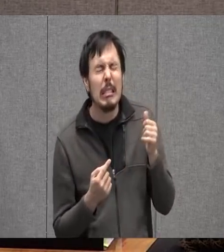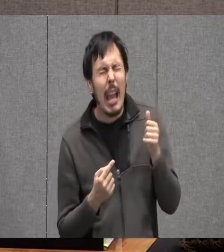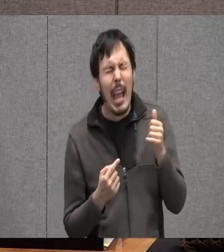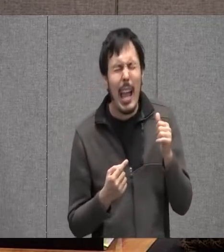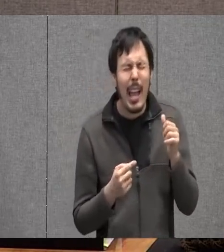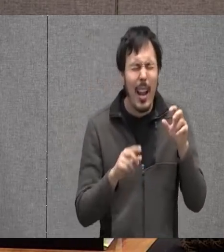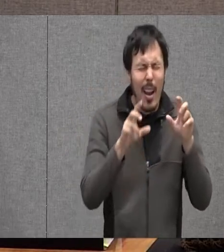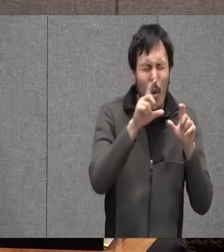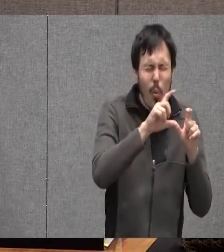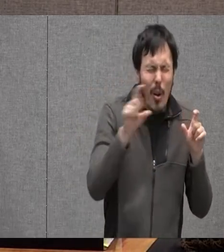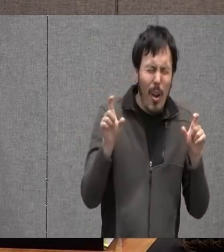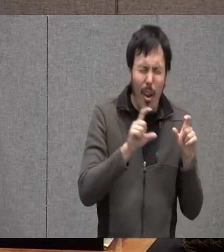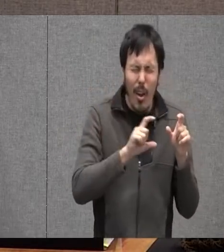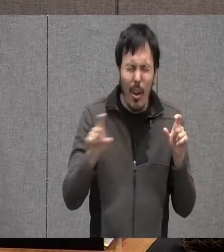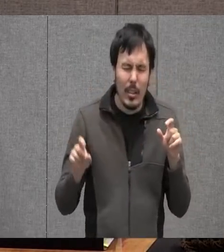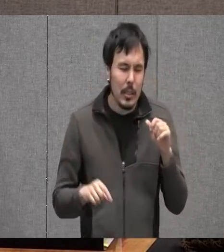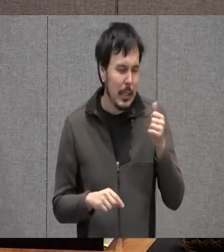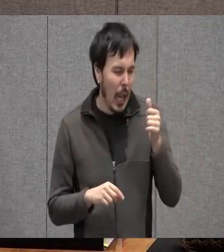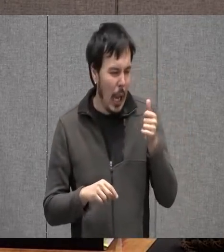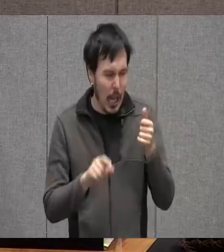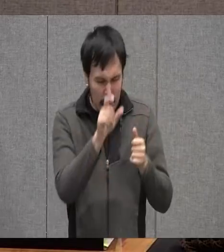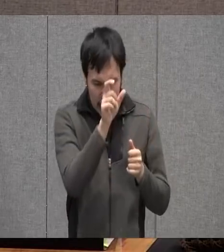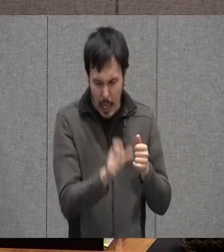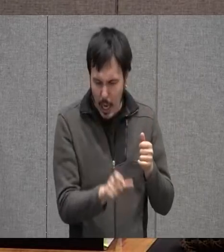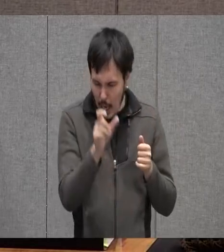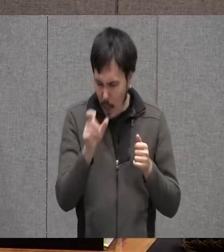and 10 units down and that will give us a hundred as well.